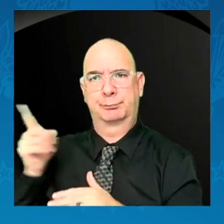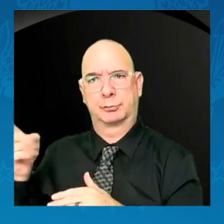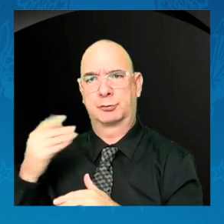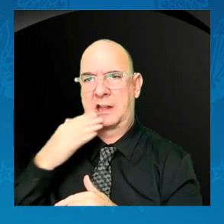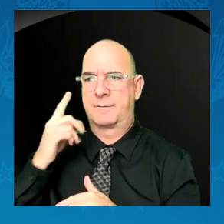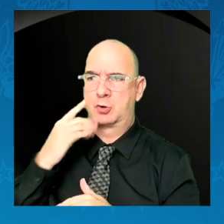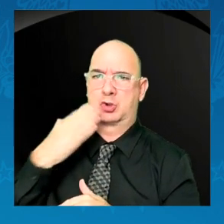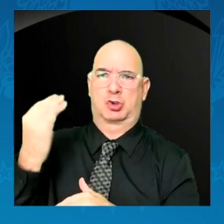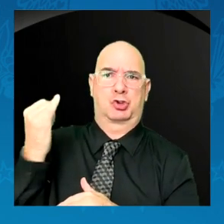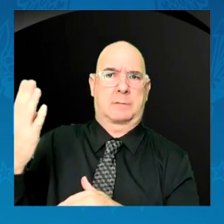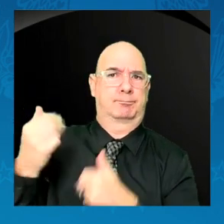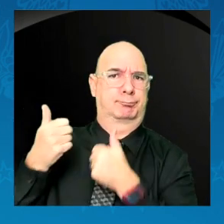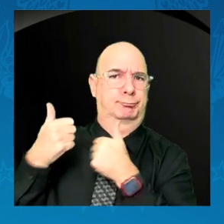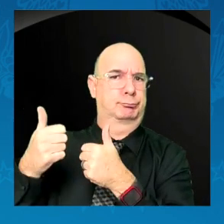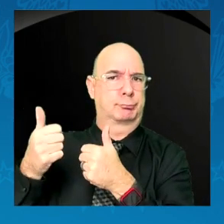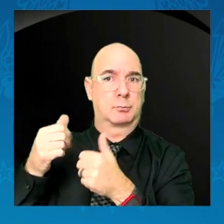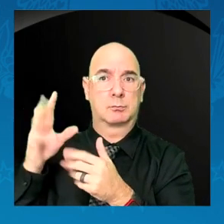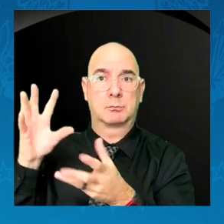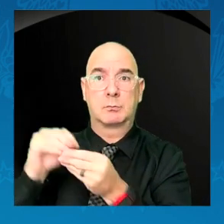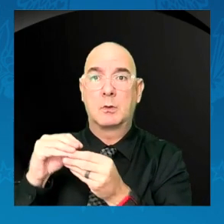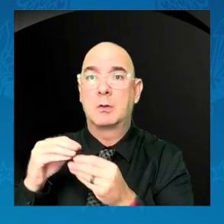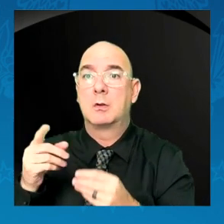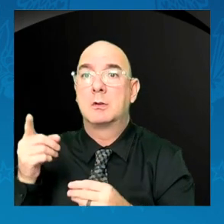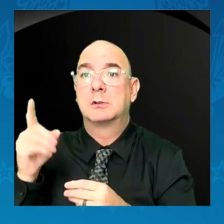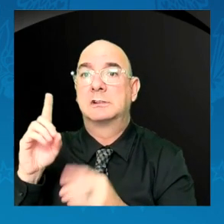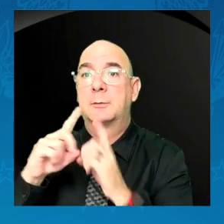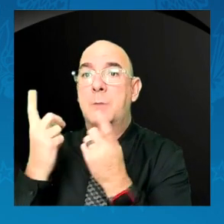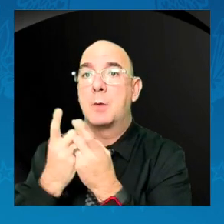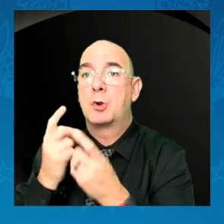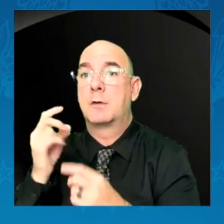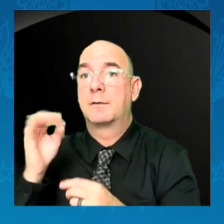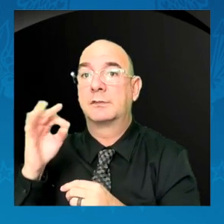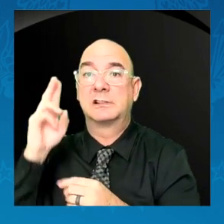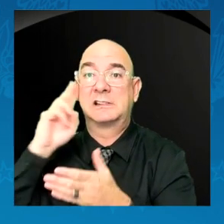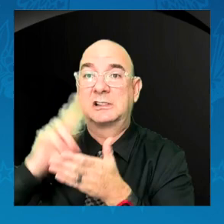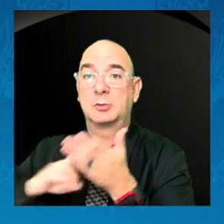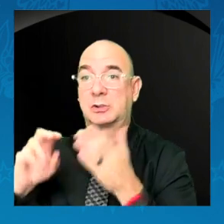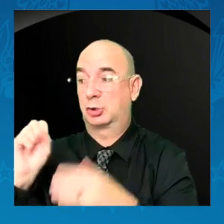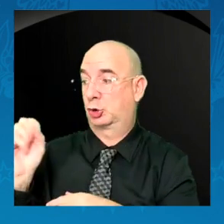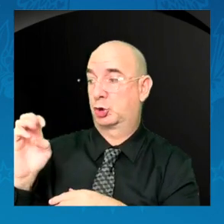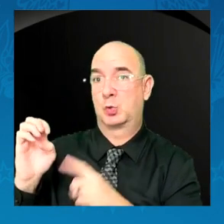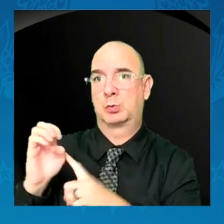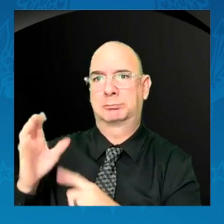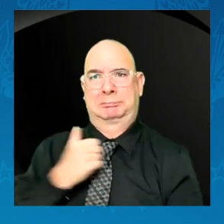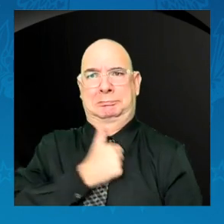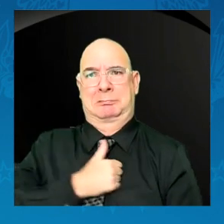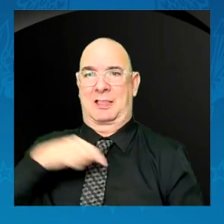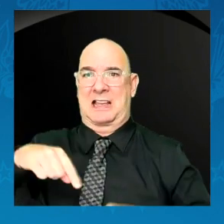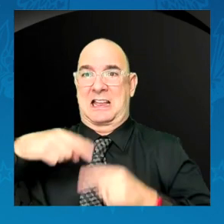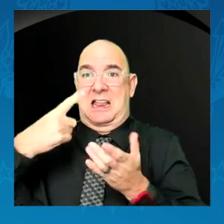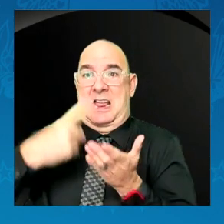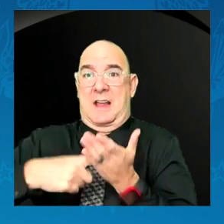we're very sorry to miss this chance to bring DOD into the conversation there on the West Coast today and this week, engaging with port stakeholders